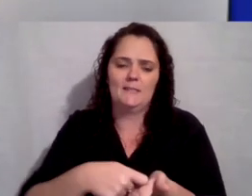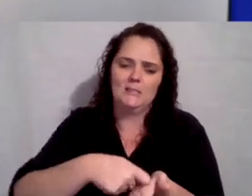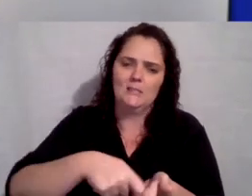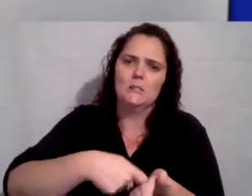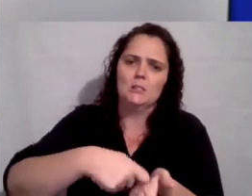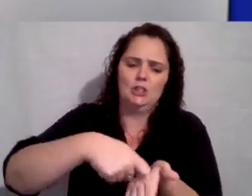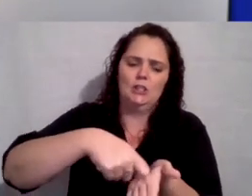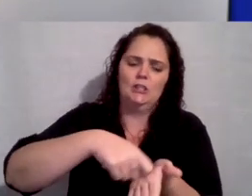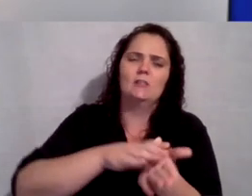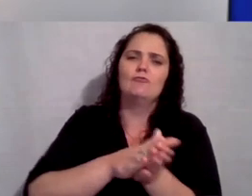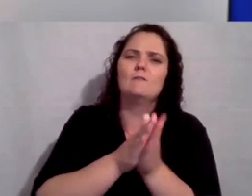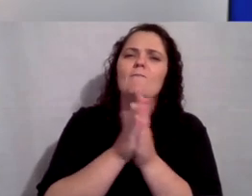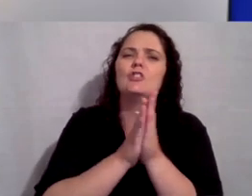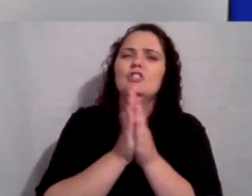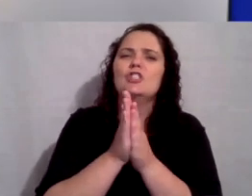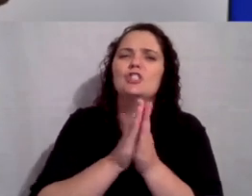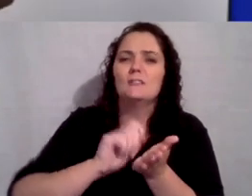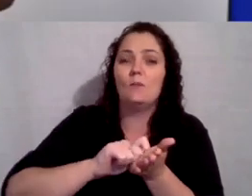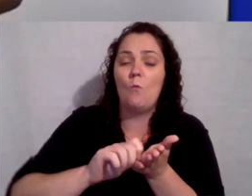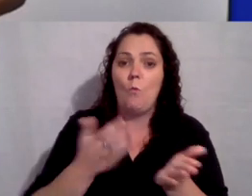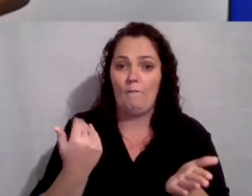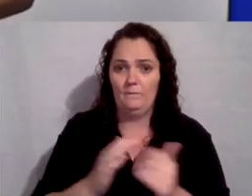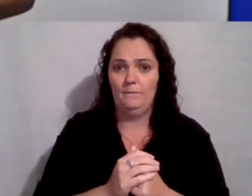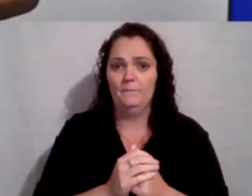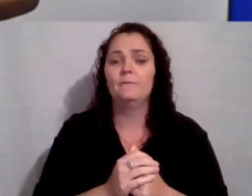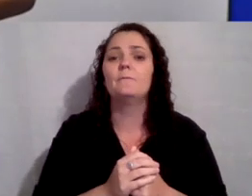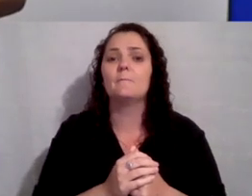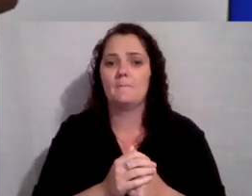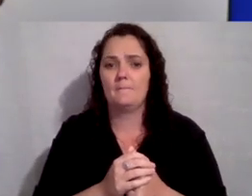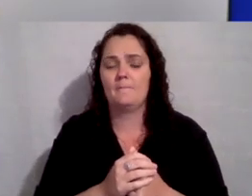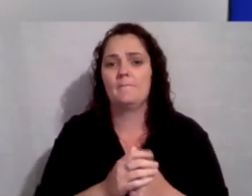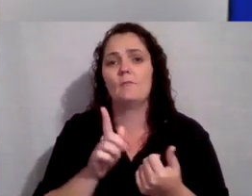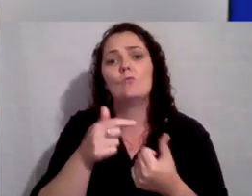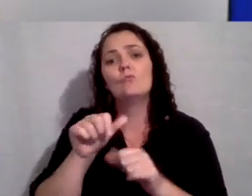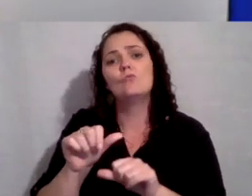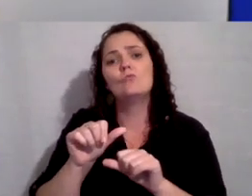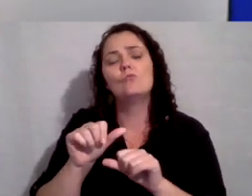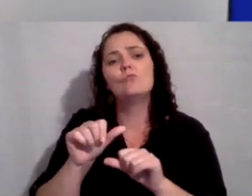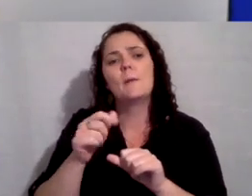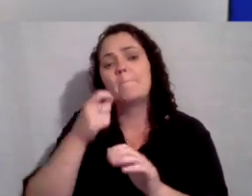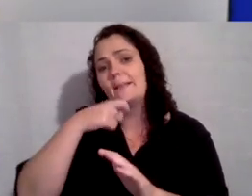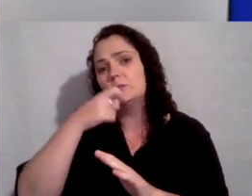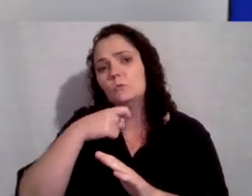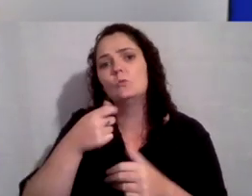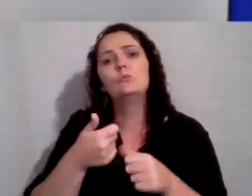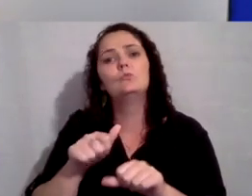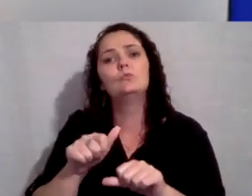the piece of paper and taking off your mark. When you're working in charcoal or pencil, those are what we call friable media – they're crumbly